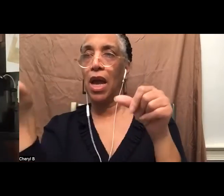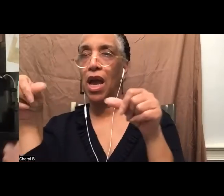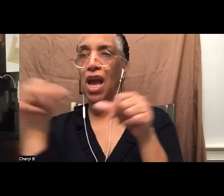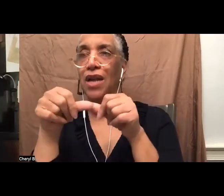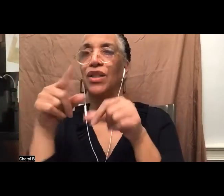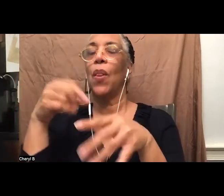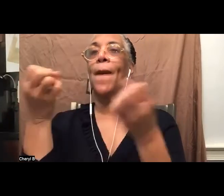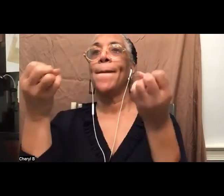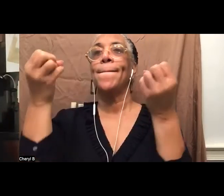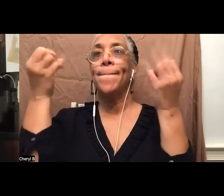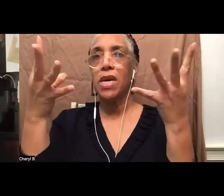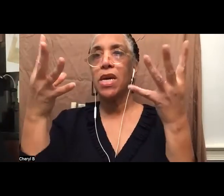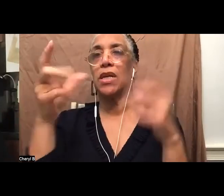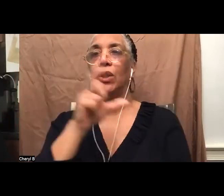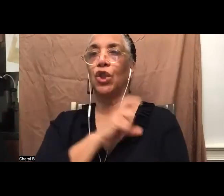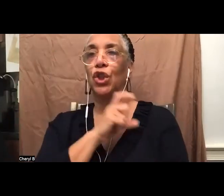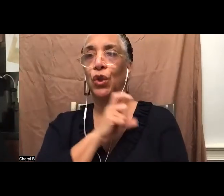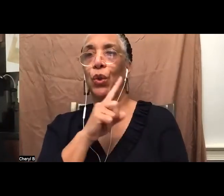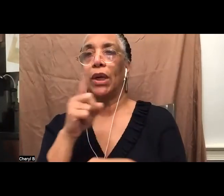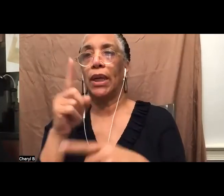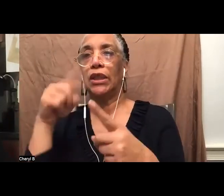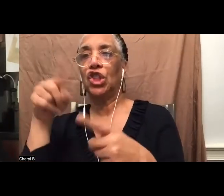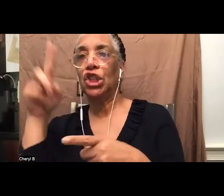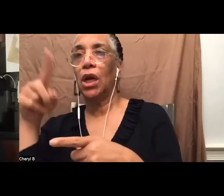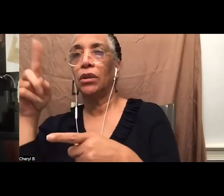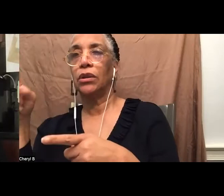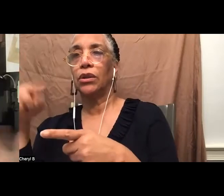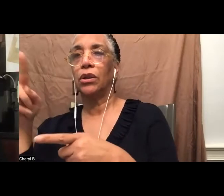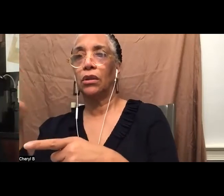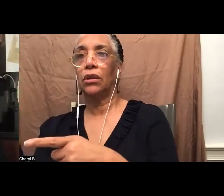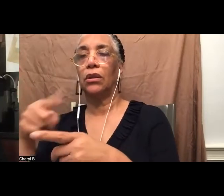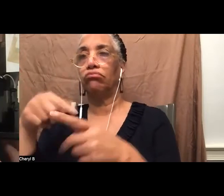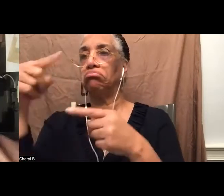security checks. It was completely -- I could not do it. I could